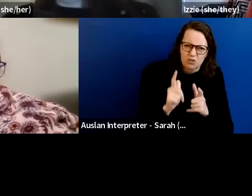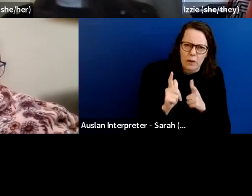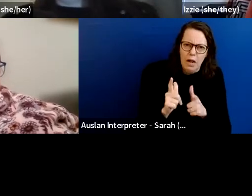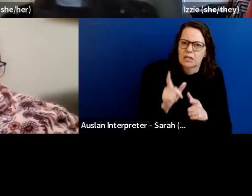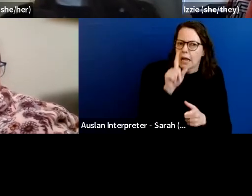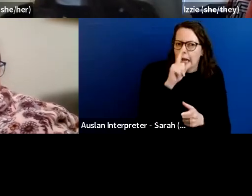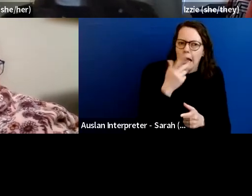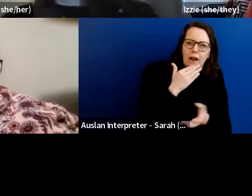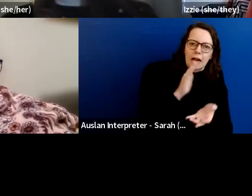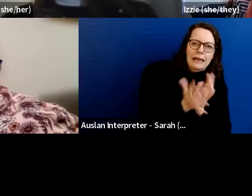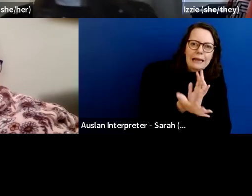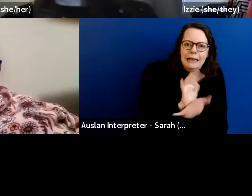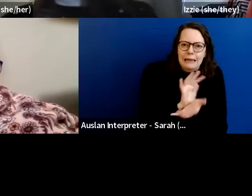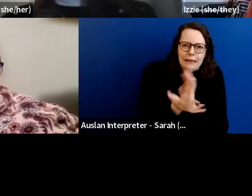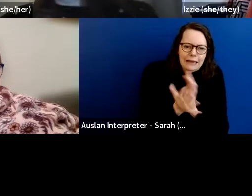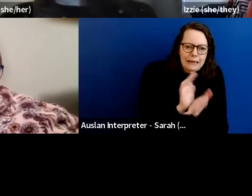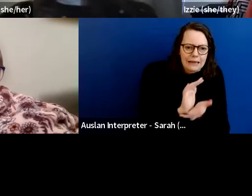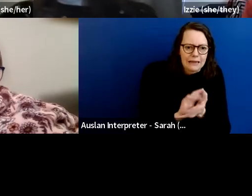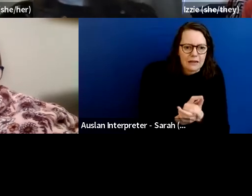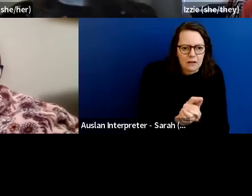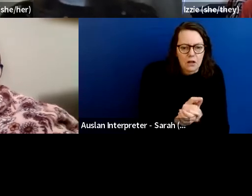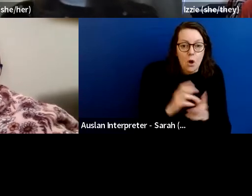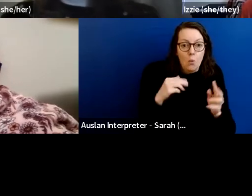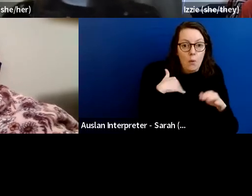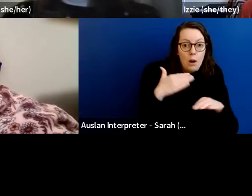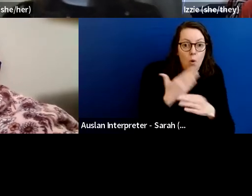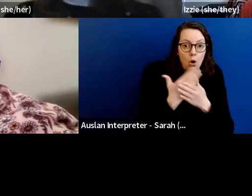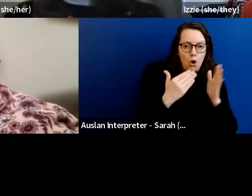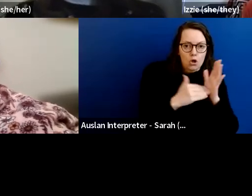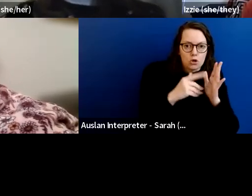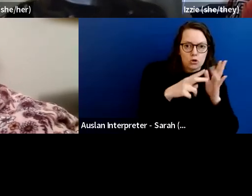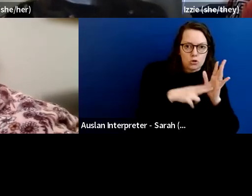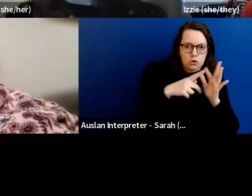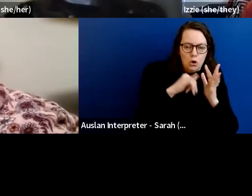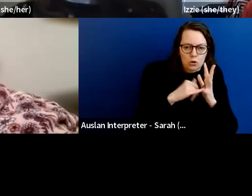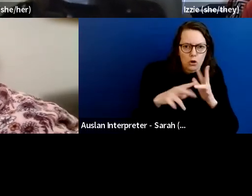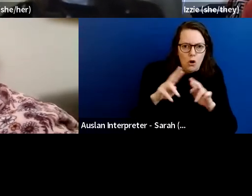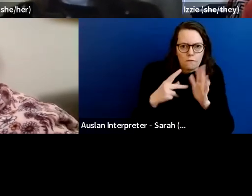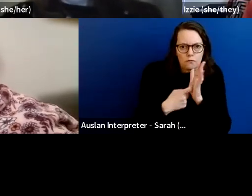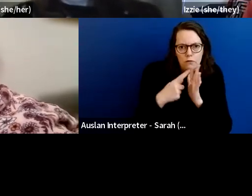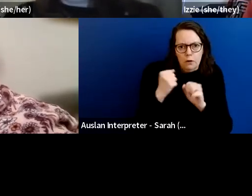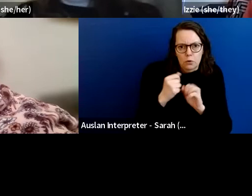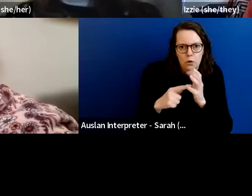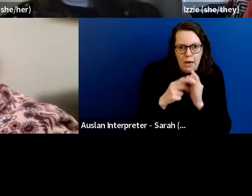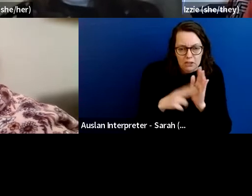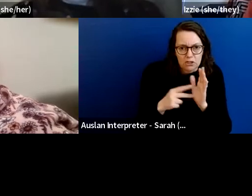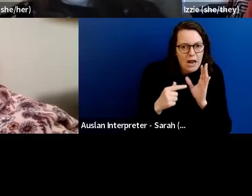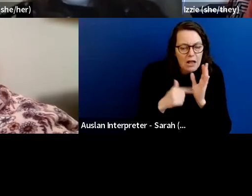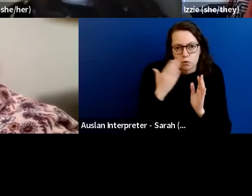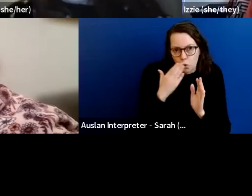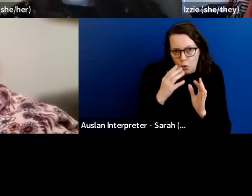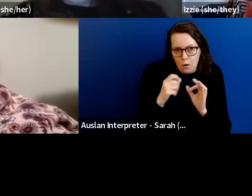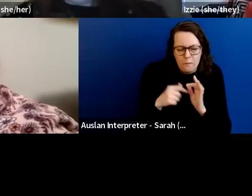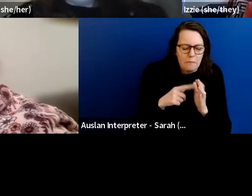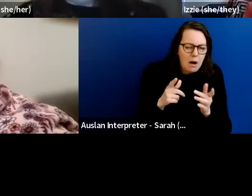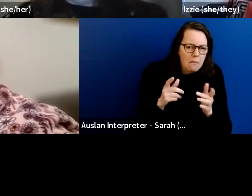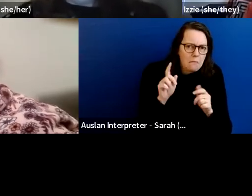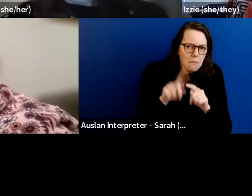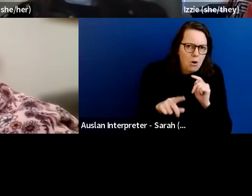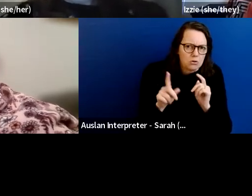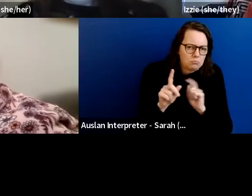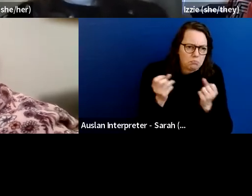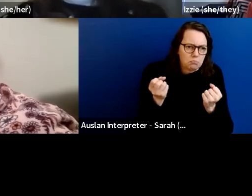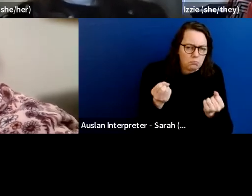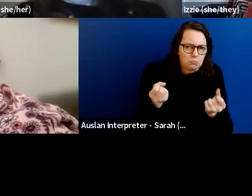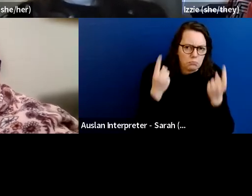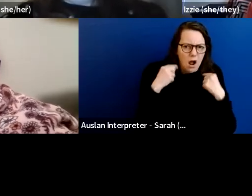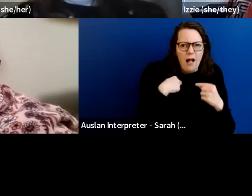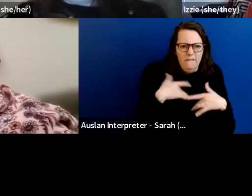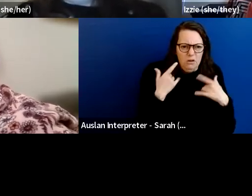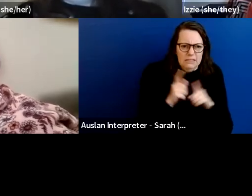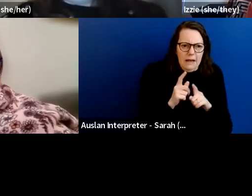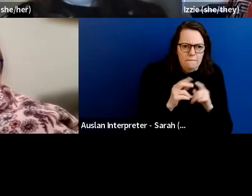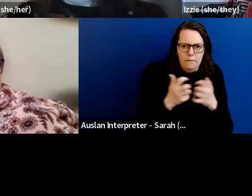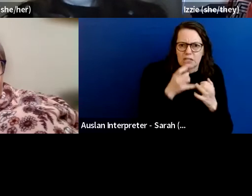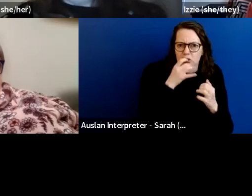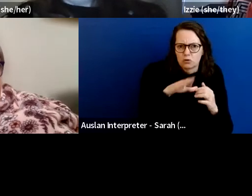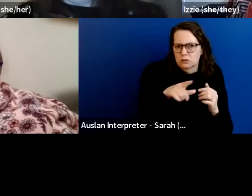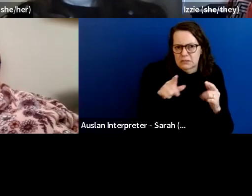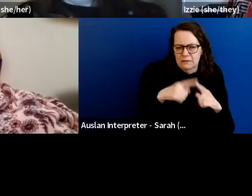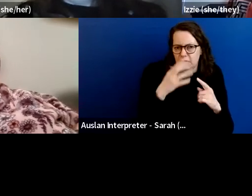she'd be able to so we work on the zones of regulation and things like that with school and get her to understand emotions and how she's feeling but a lot of it, she just doesn't understand So, which I'm sure is probably the same for a lot of kids at